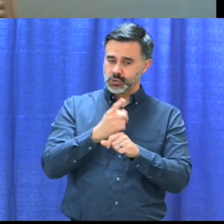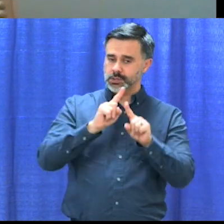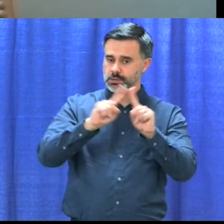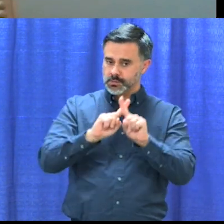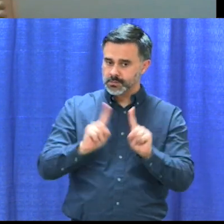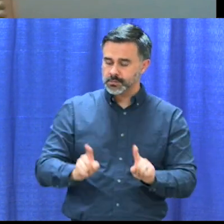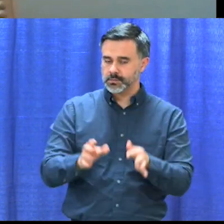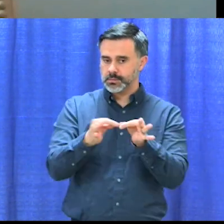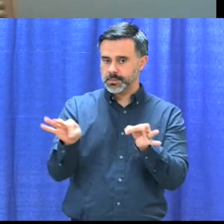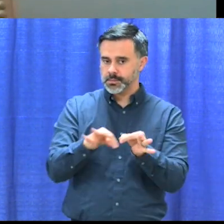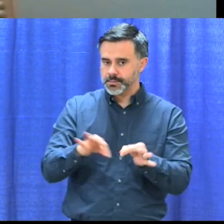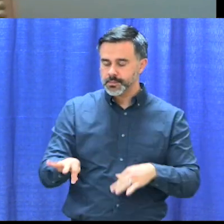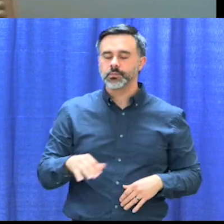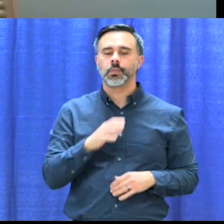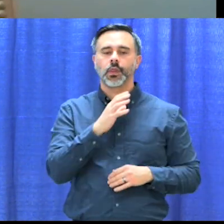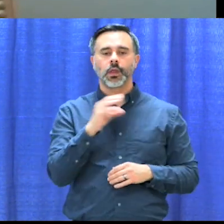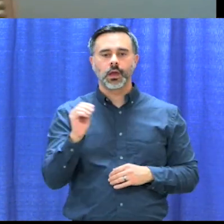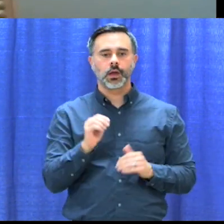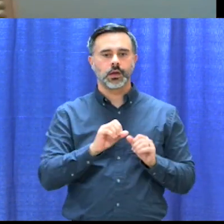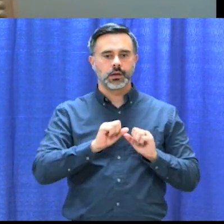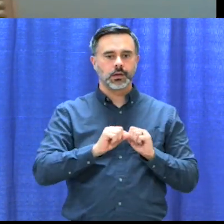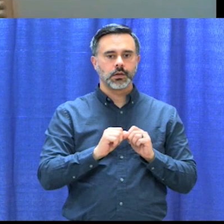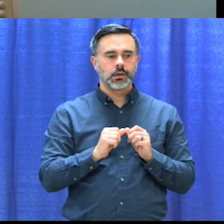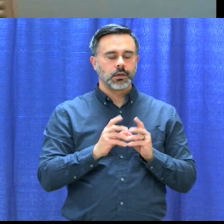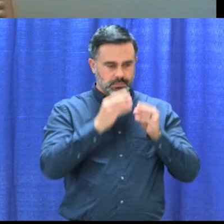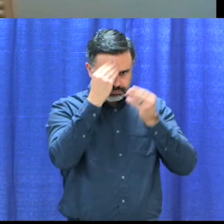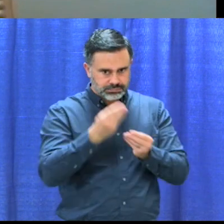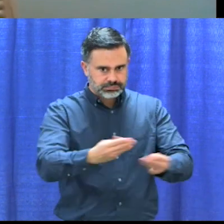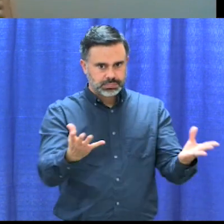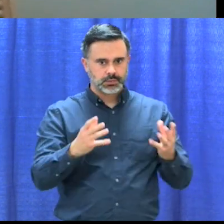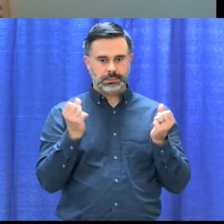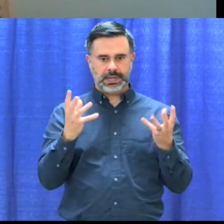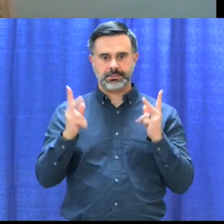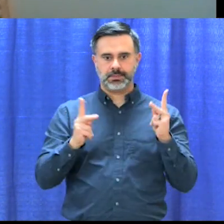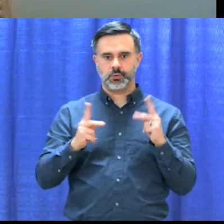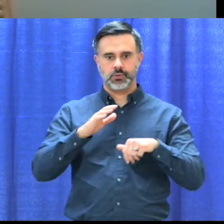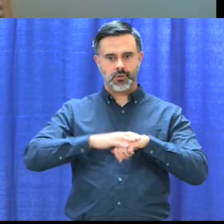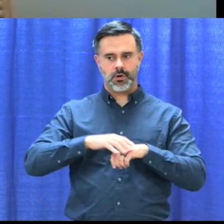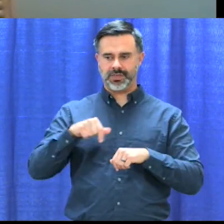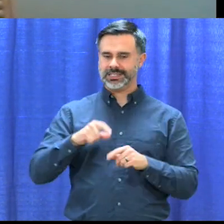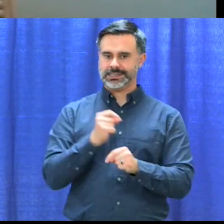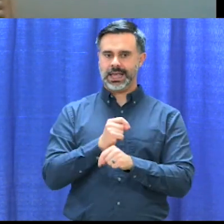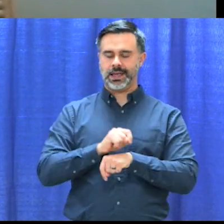And have pushed it out to many of the folks who were on this part of this task force discussion